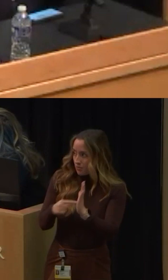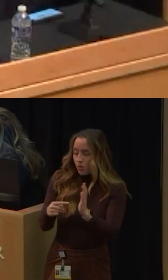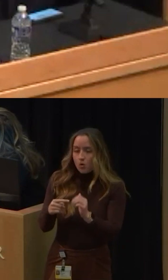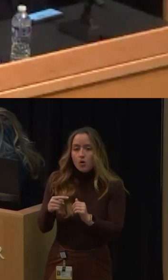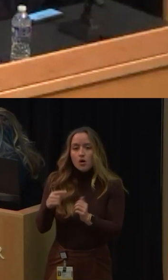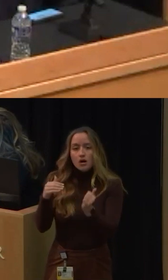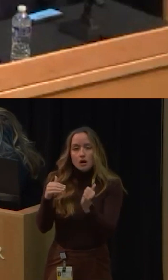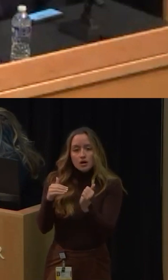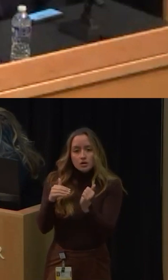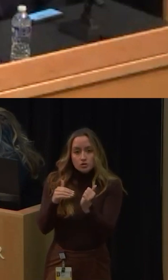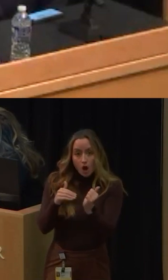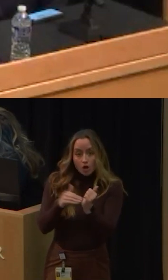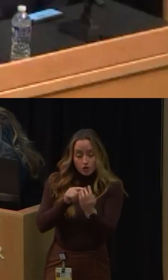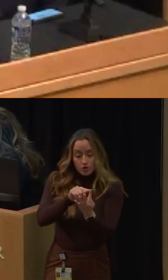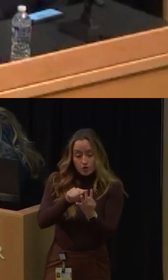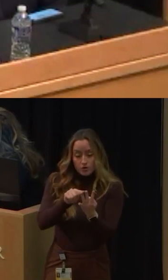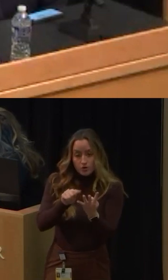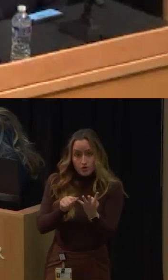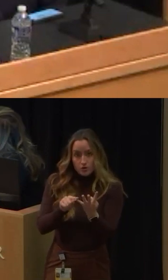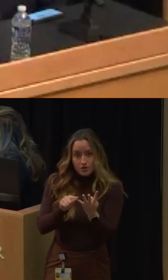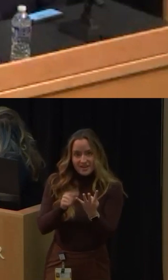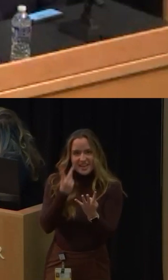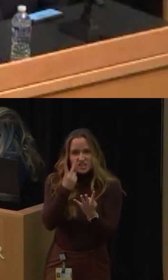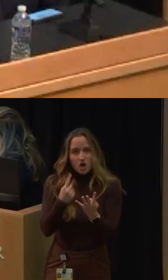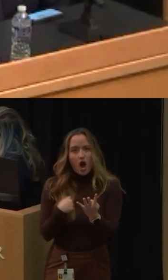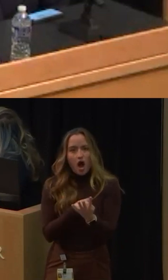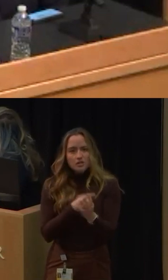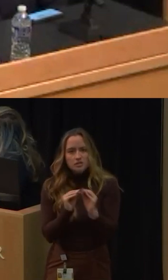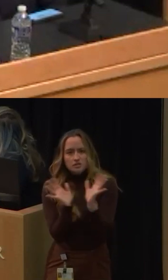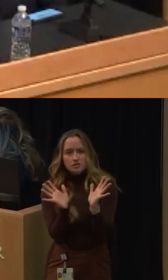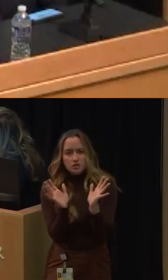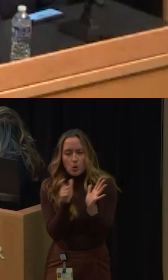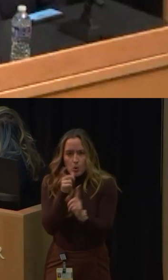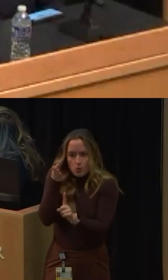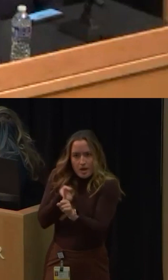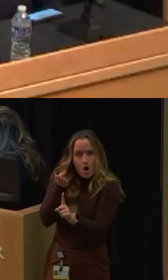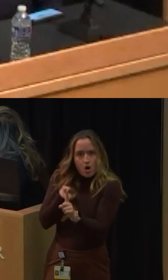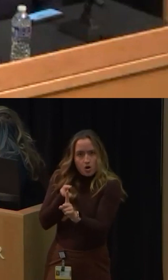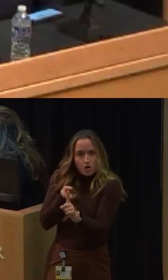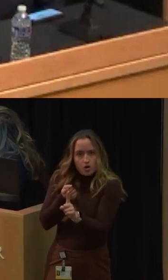and Dr. Lunsford and Dr. Jordan is that they saw us. Yes, exactly. You know, they saw.